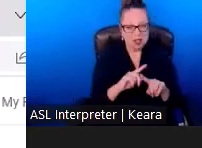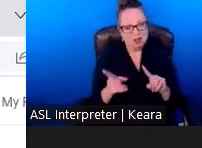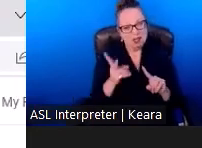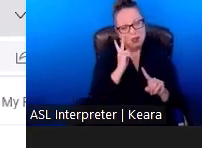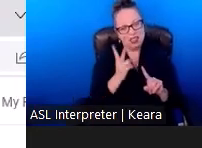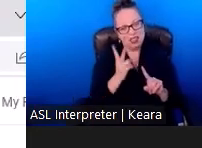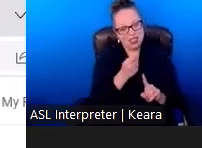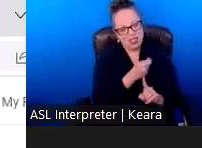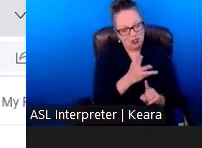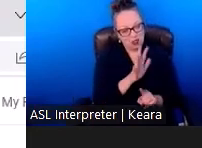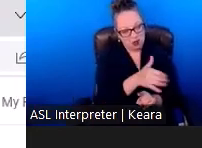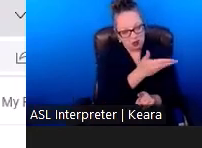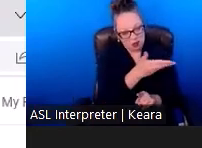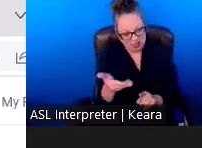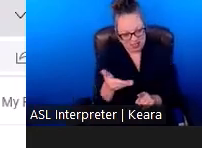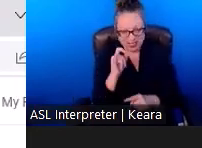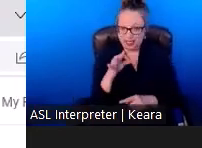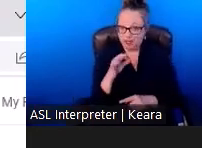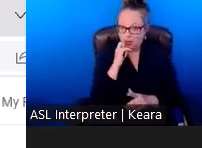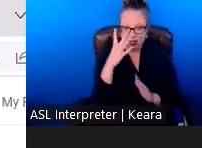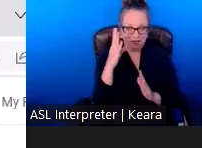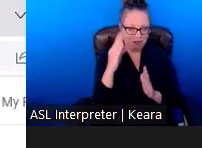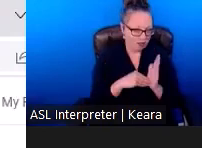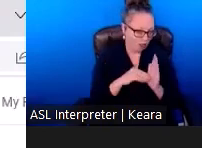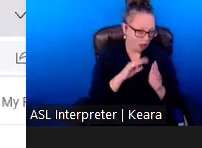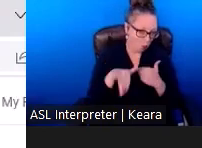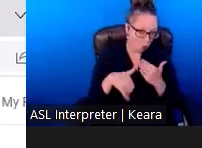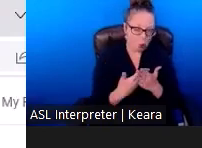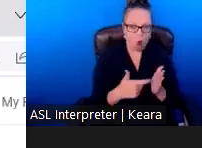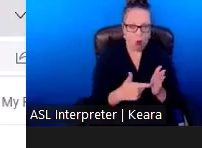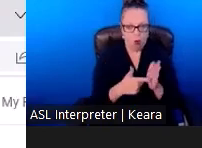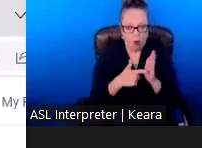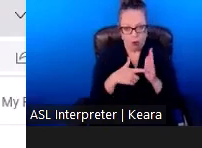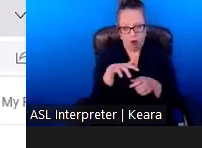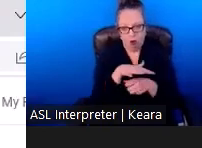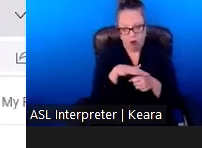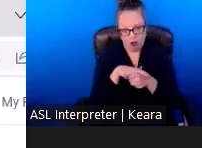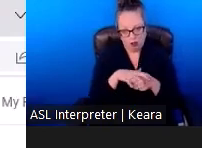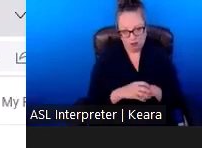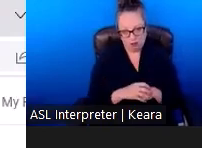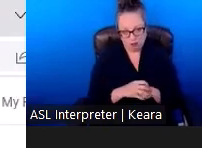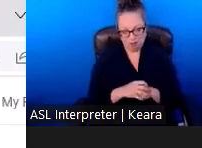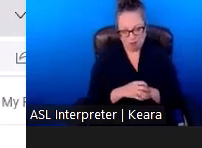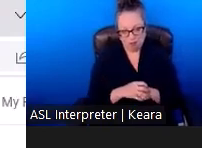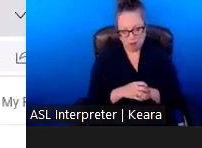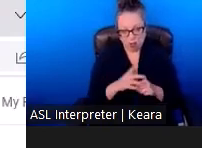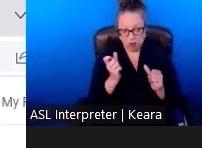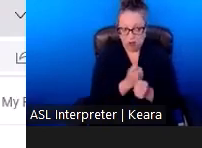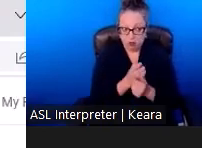if you haven’t filled in all of the required fields. If everything is verified, the application